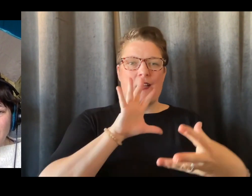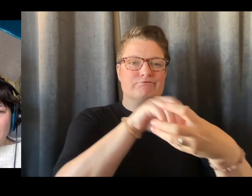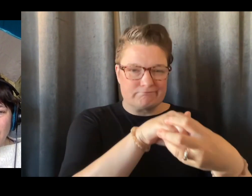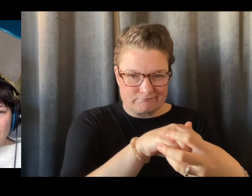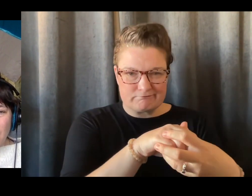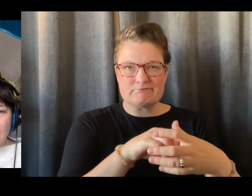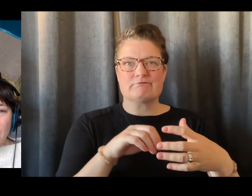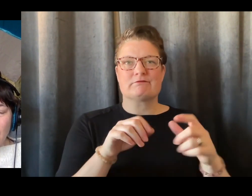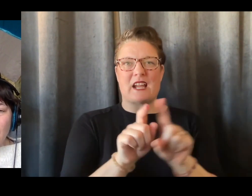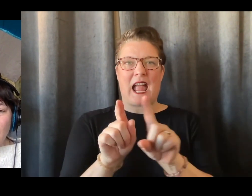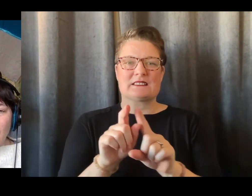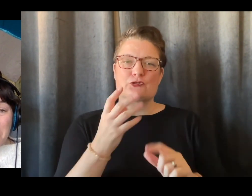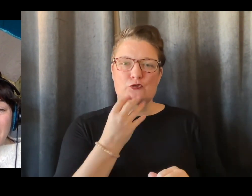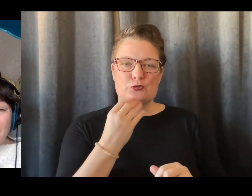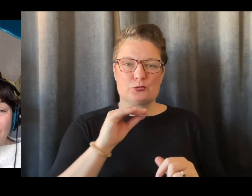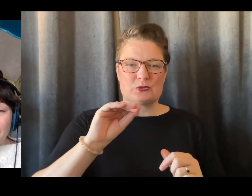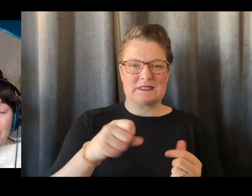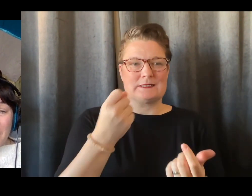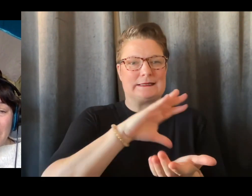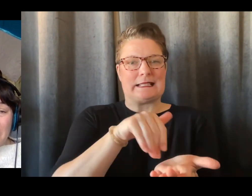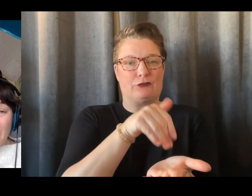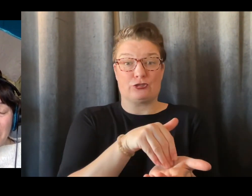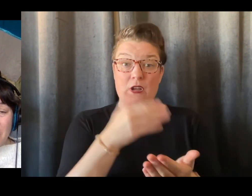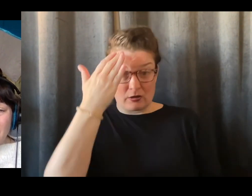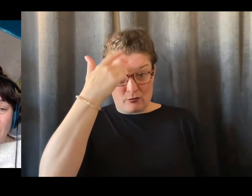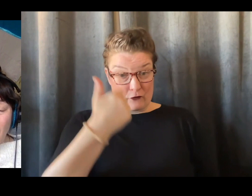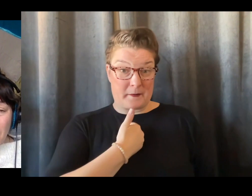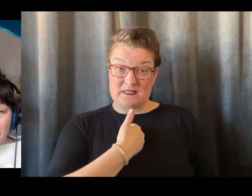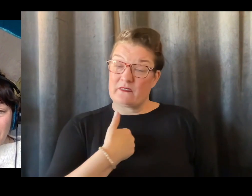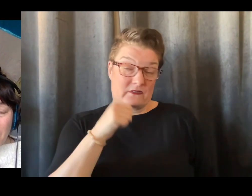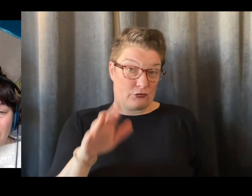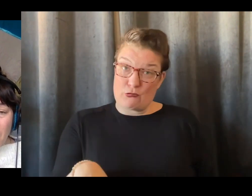I mean, I know for me, I didn't grow up with a lot of Judaism and didn't